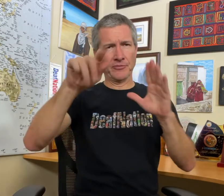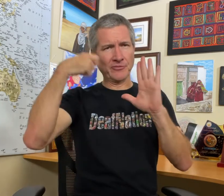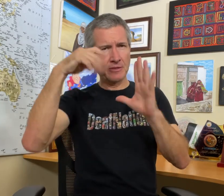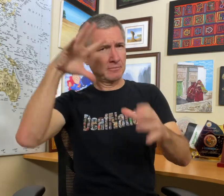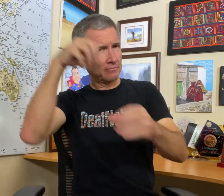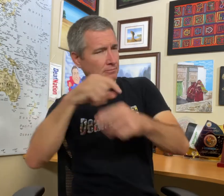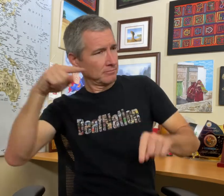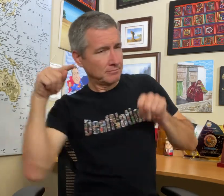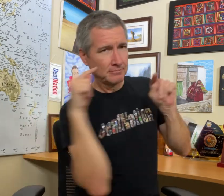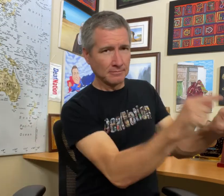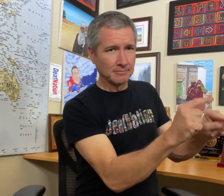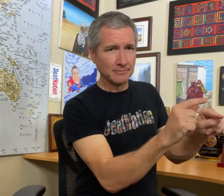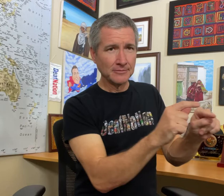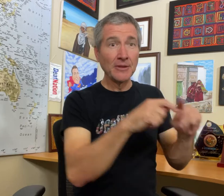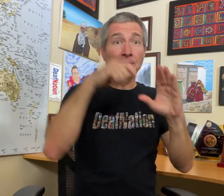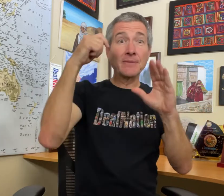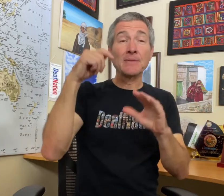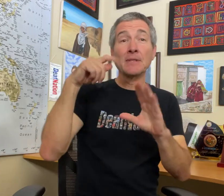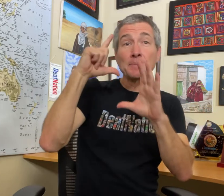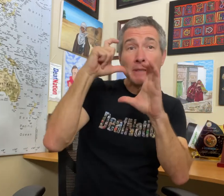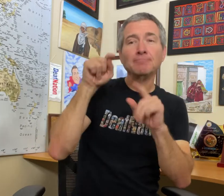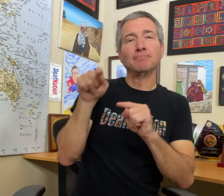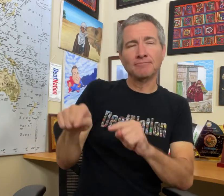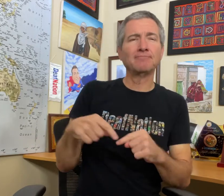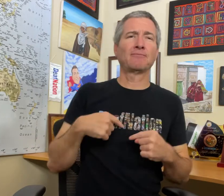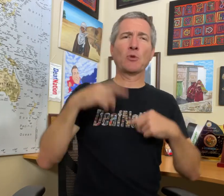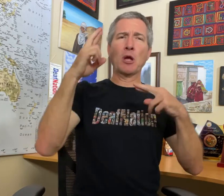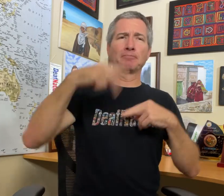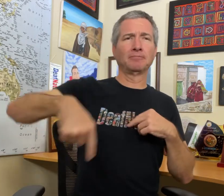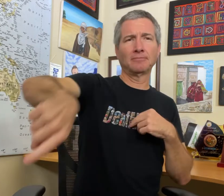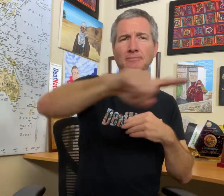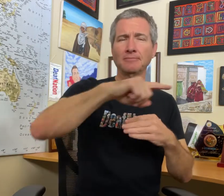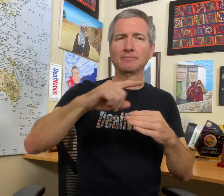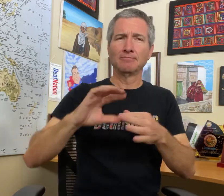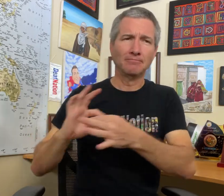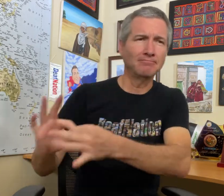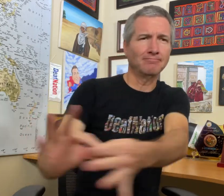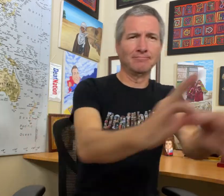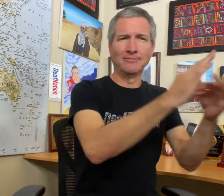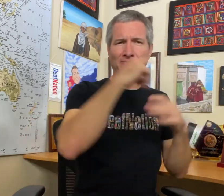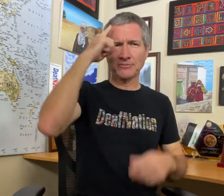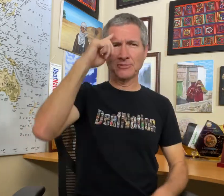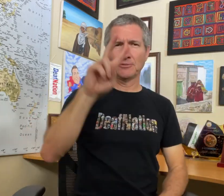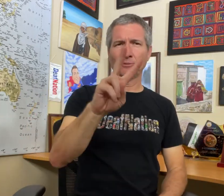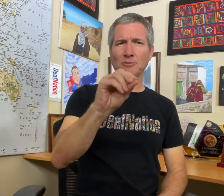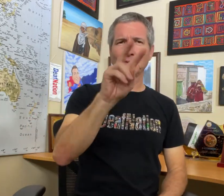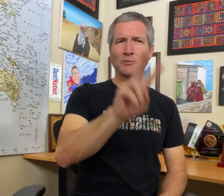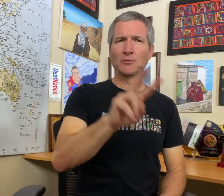Let's check them out on those sites. Photos are available on Instagram. I hope that we all work together in 2022.